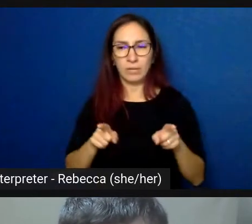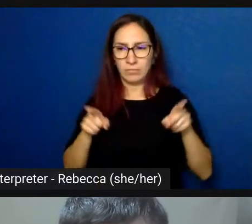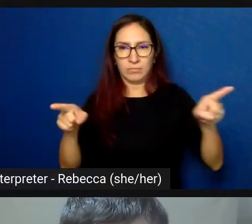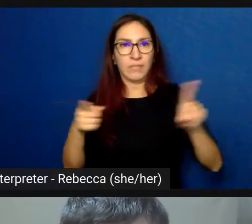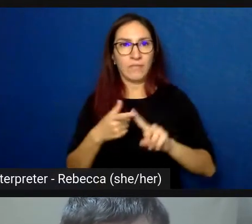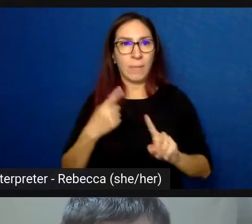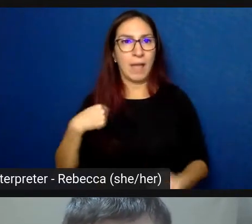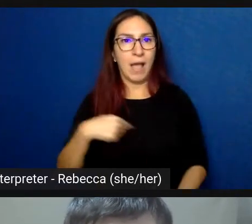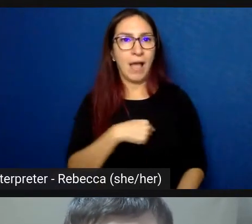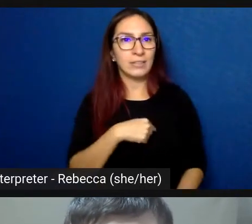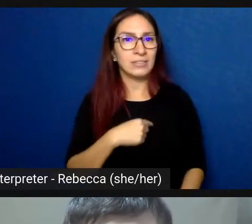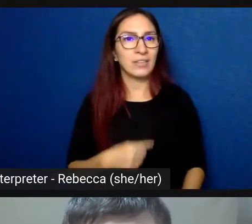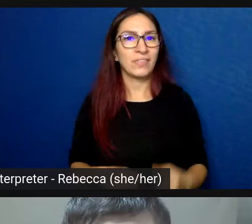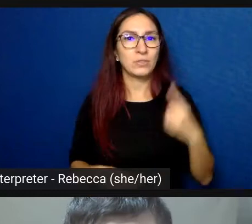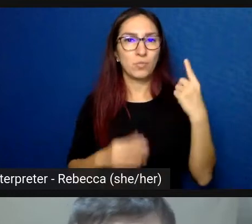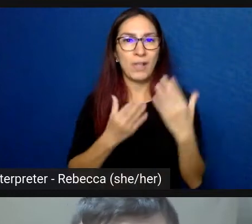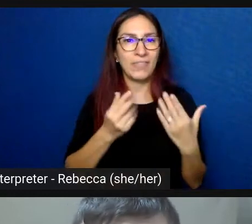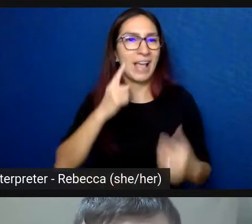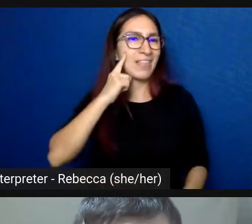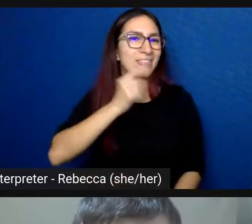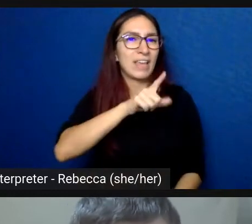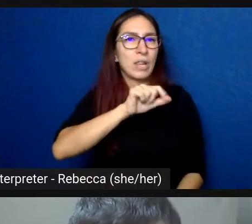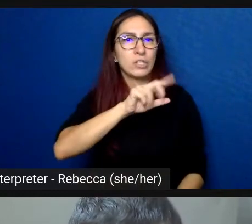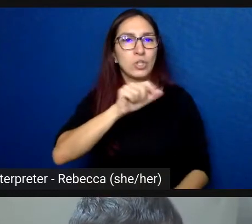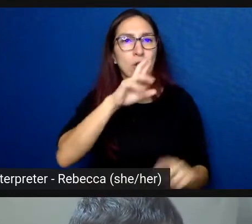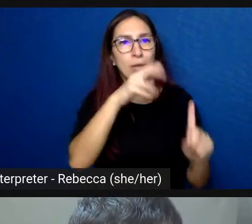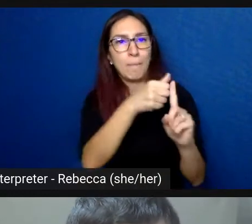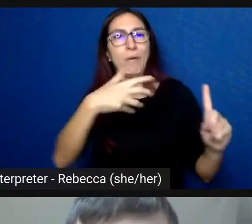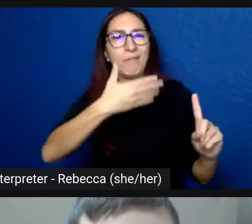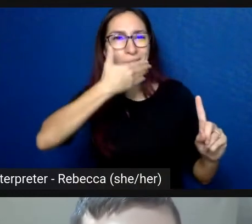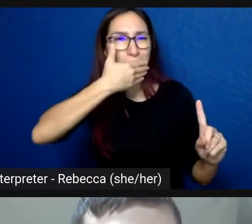you can probably confirm this, it's so interesting